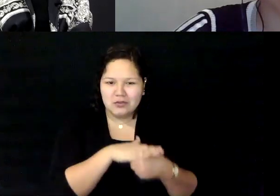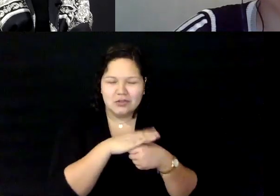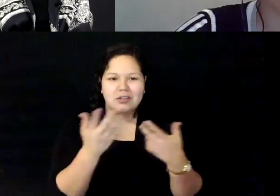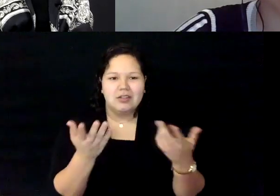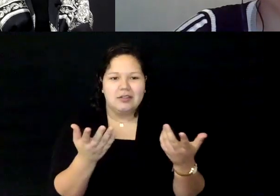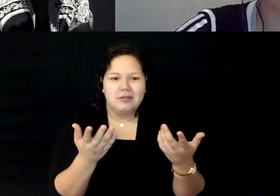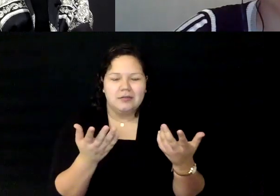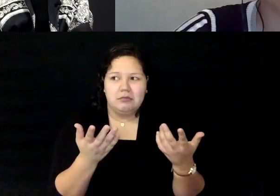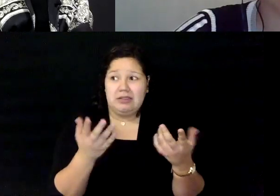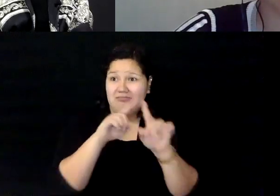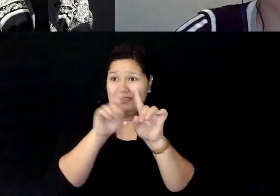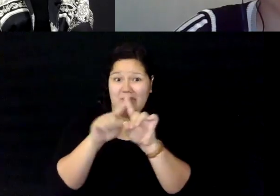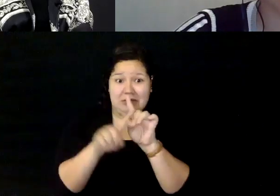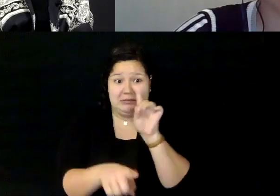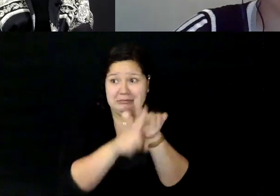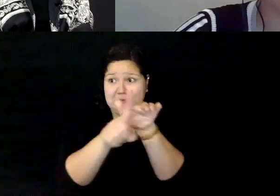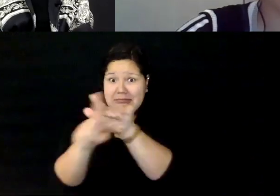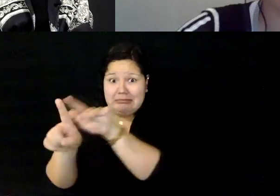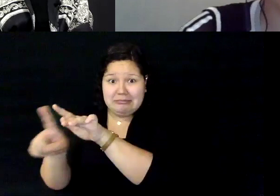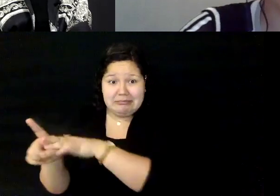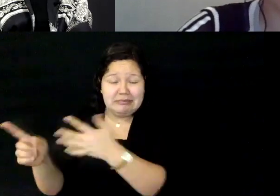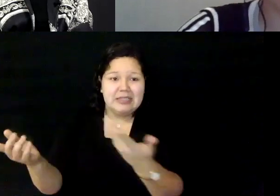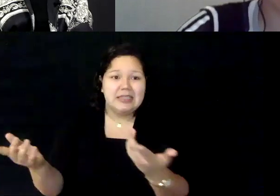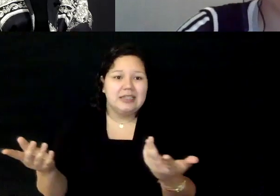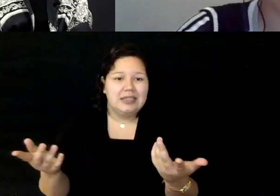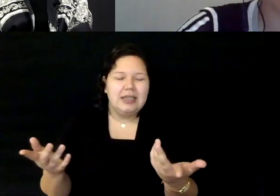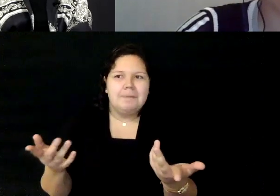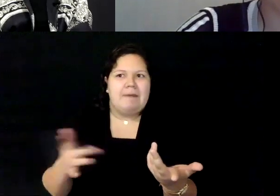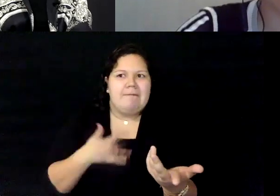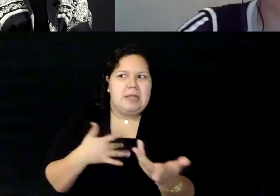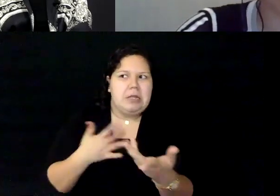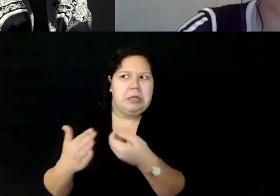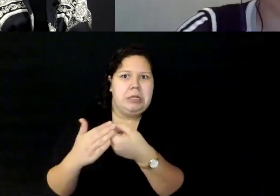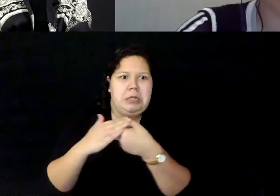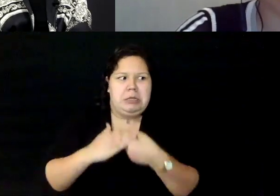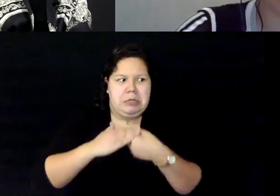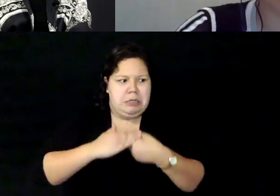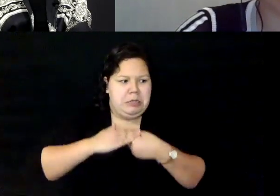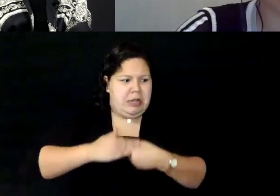world events that are racialized events have been happening is to, like create trauma art, as well,